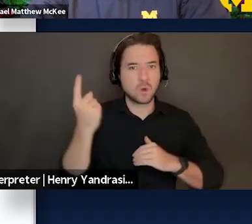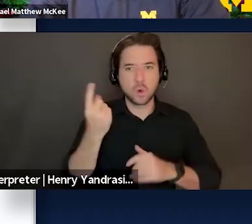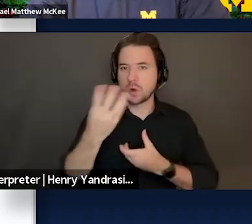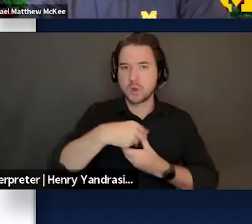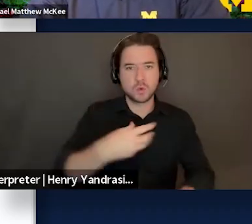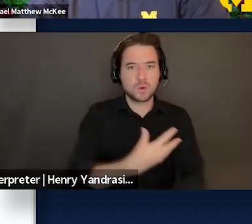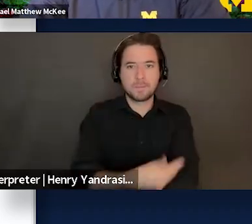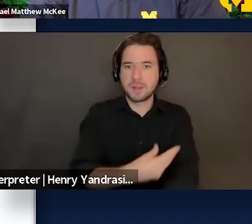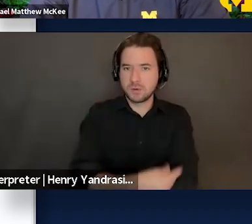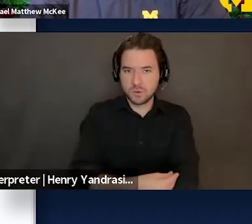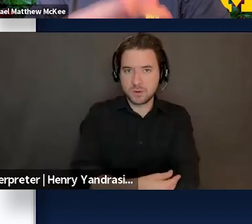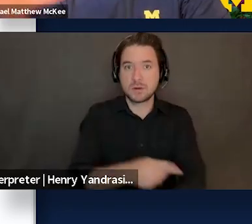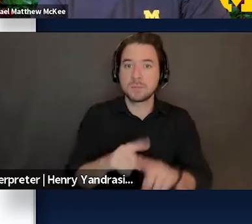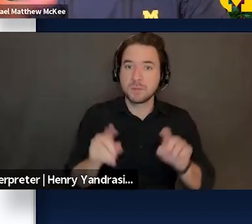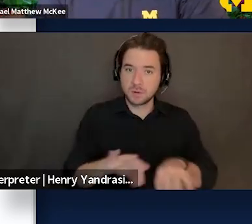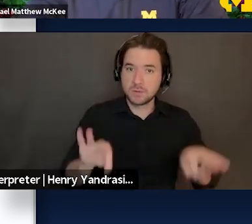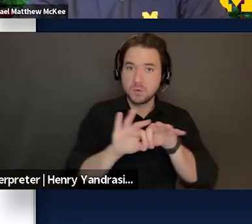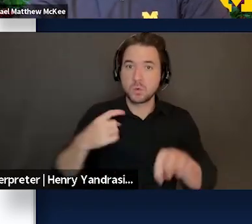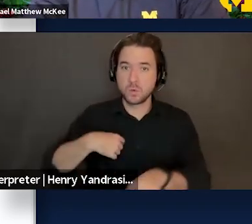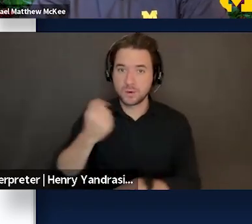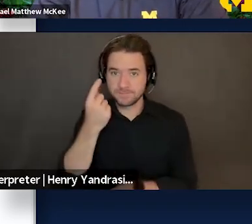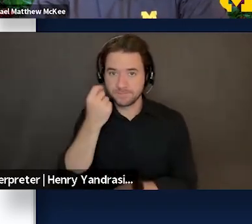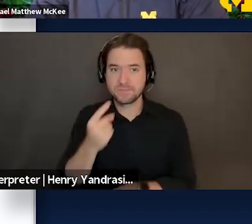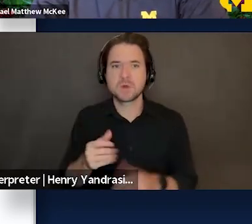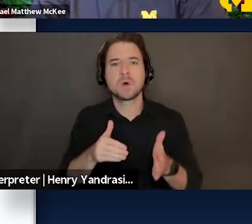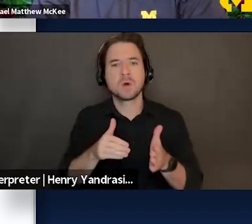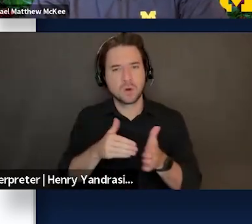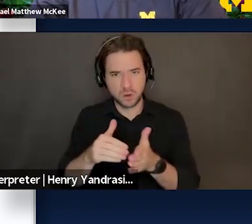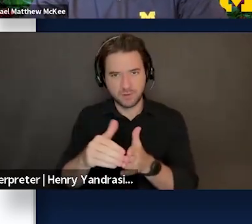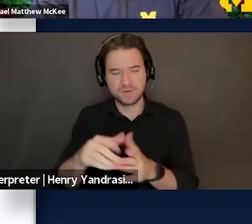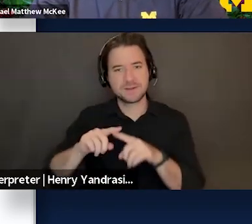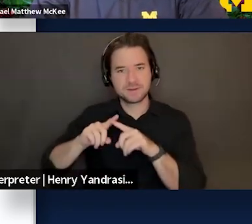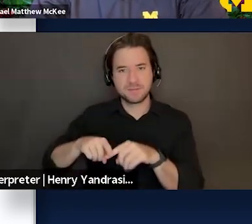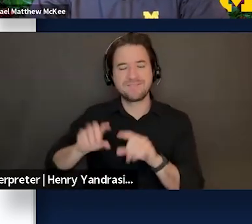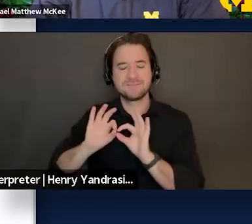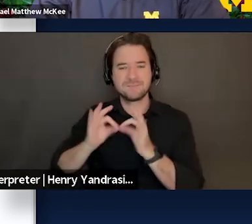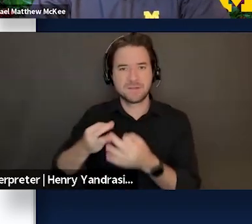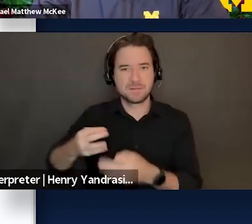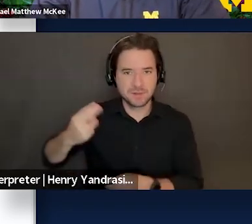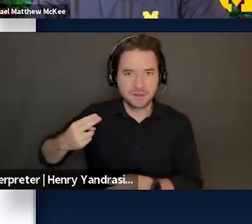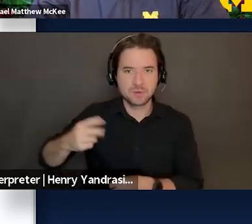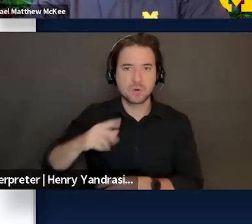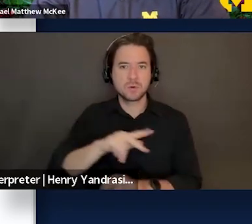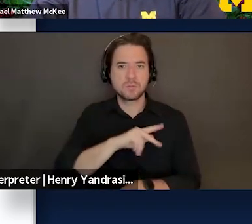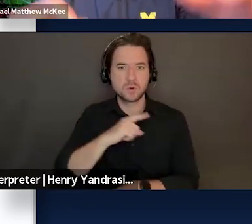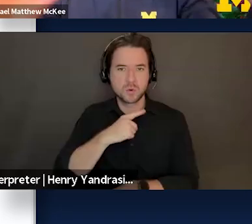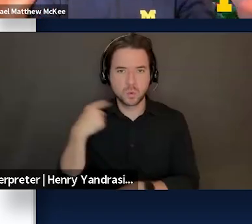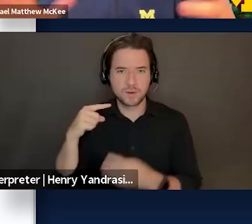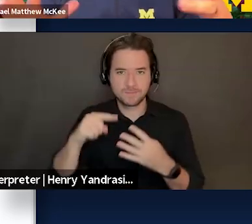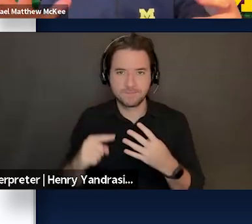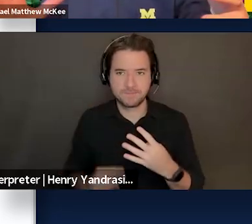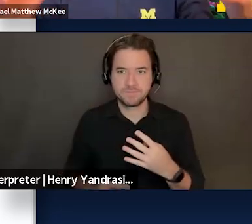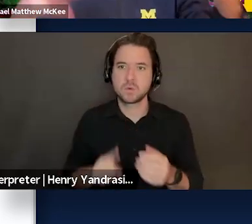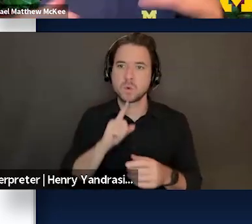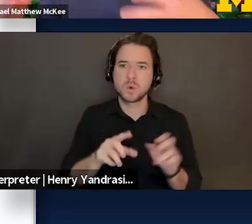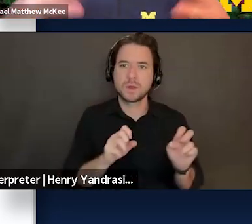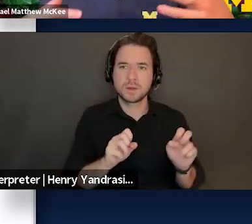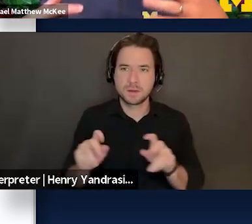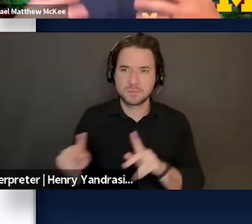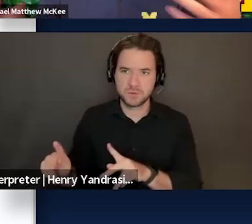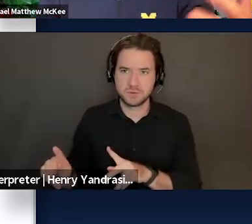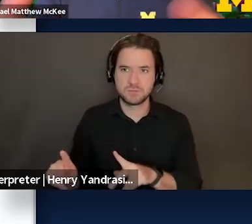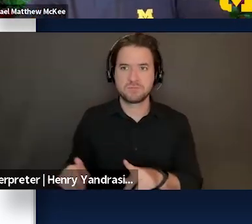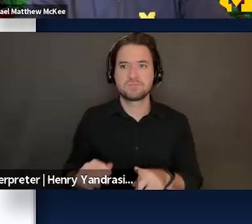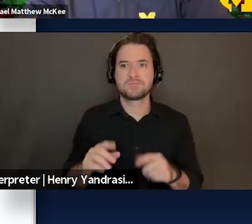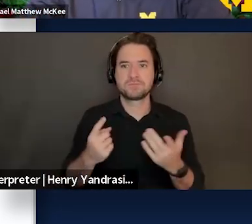But it's important that, um, we understand that it's often driven by family history, personal risk factors, so, um, it's really just an opportunity to kind of think about what.